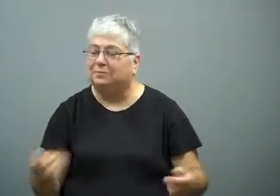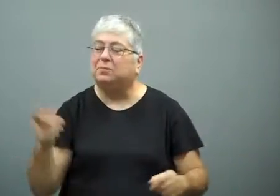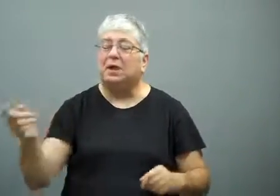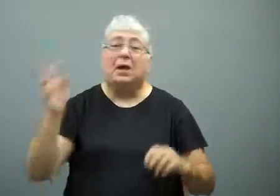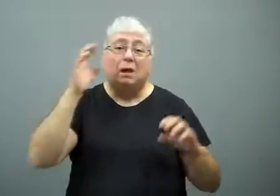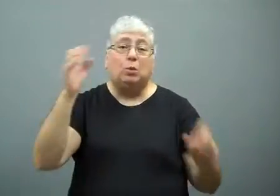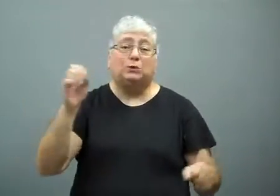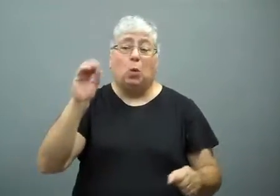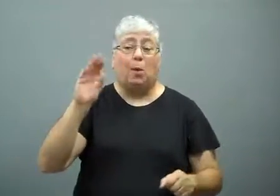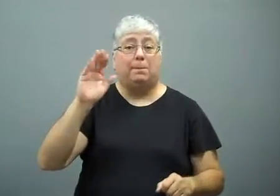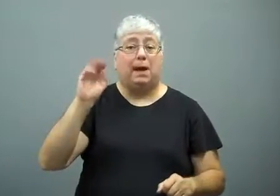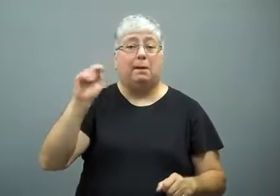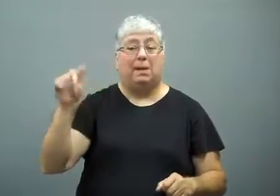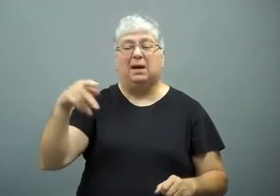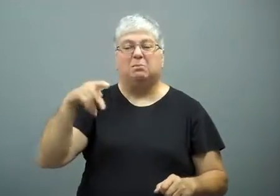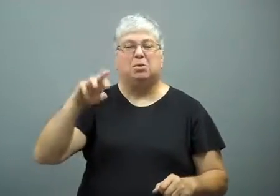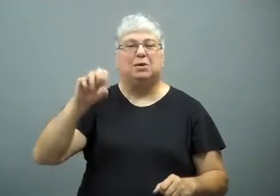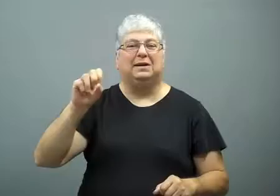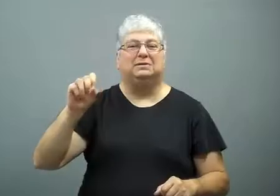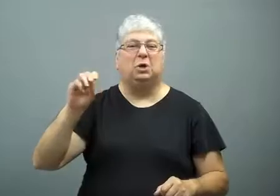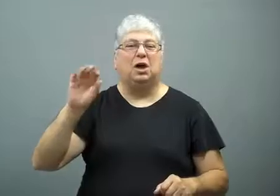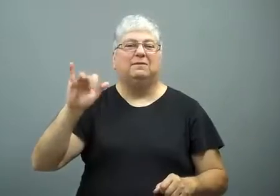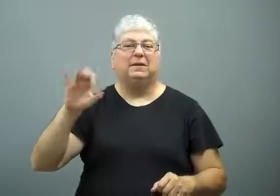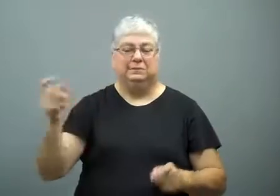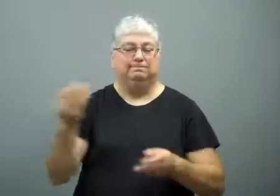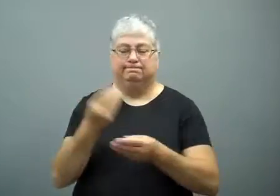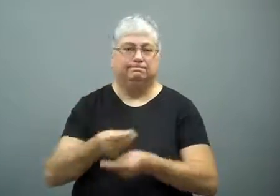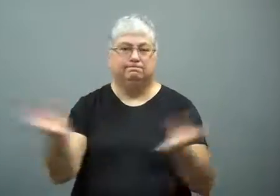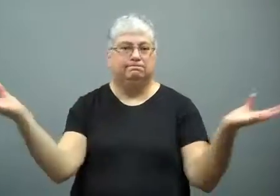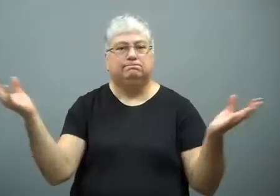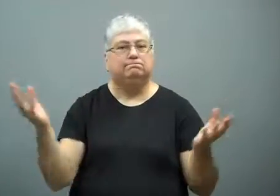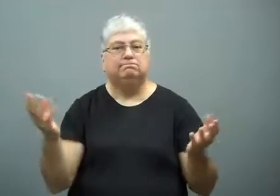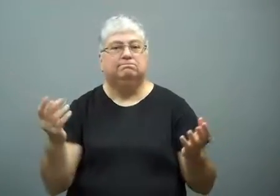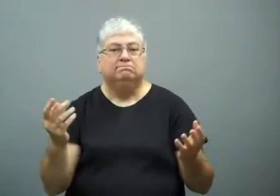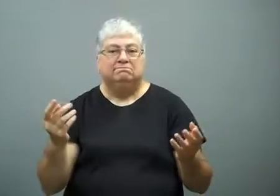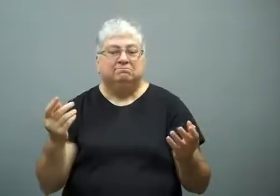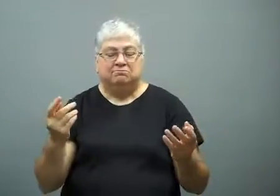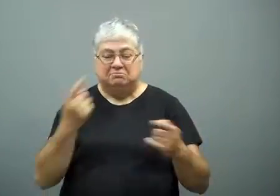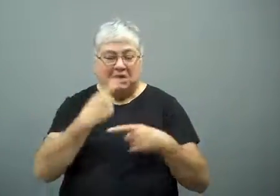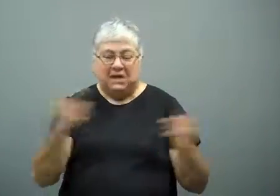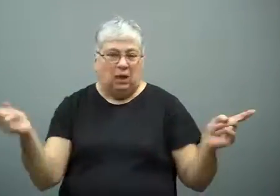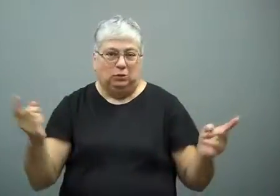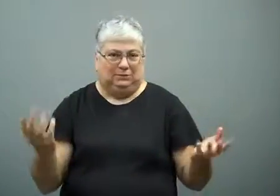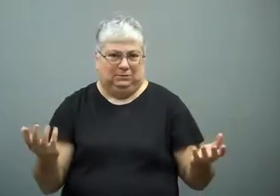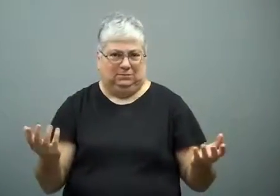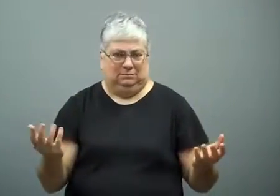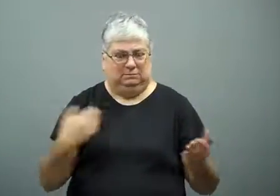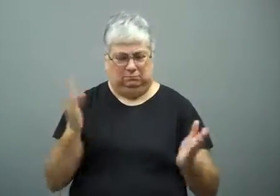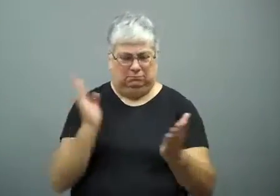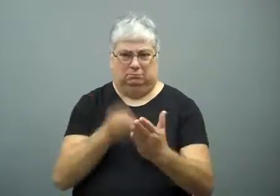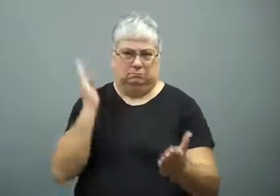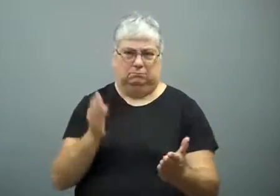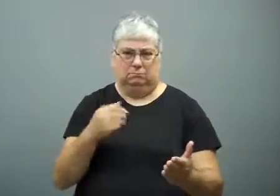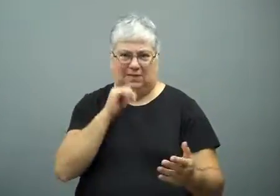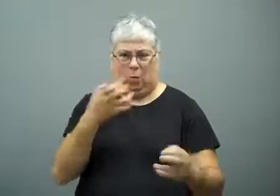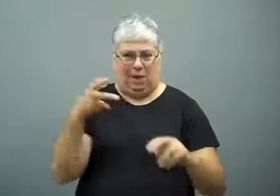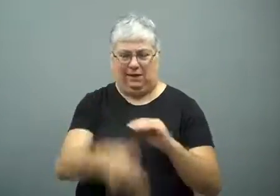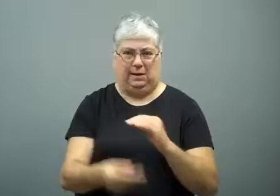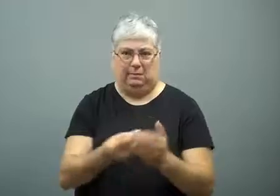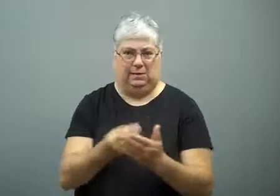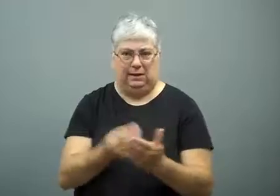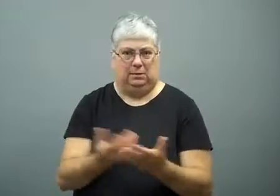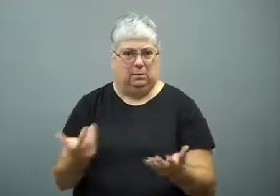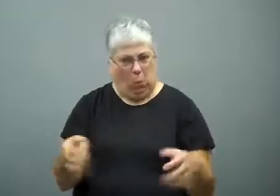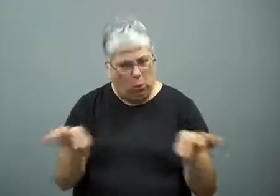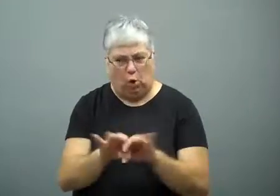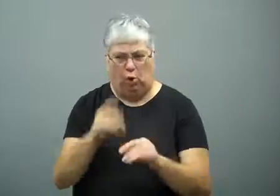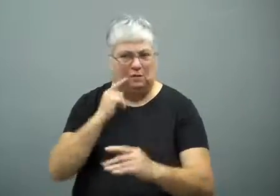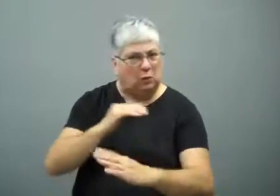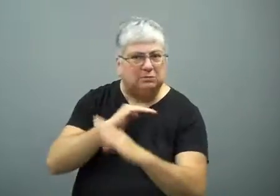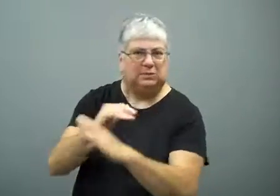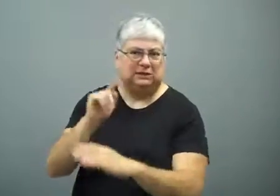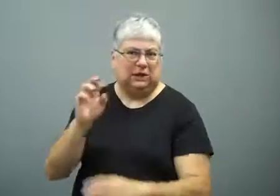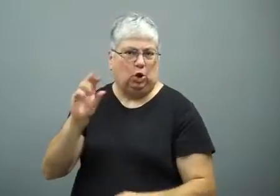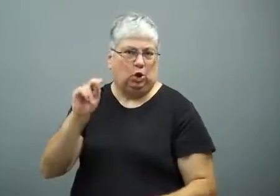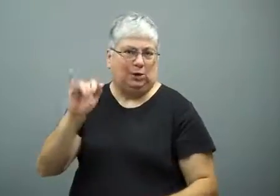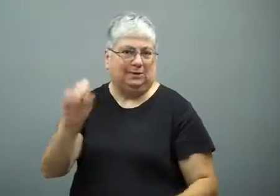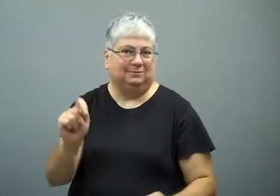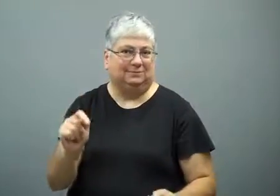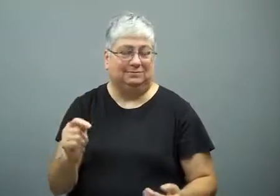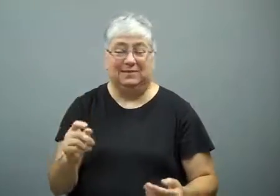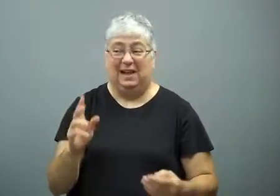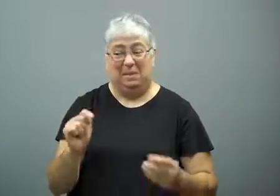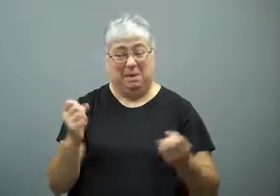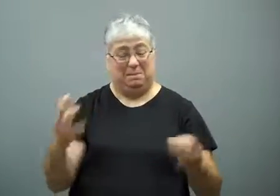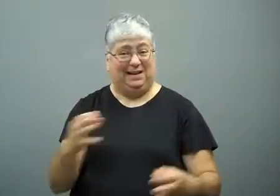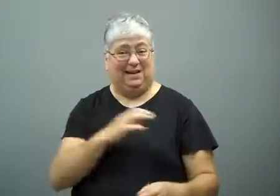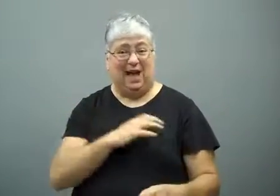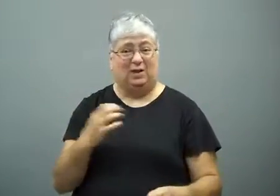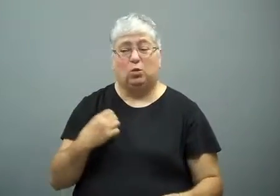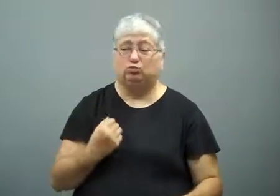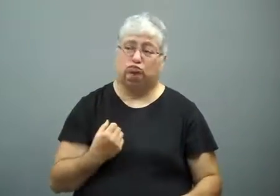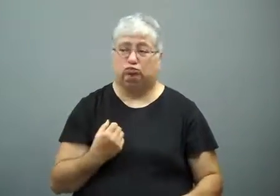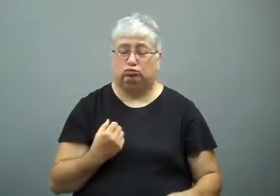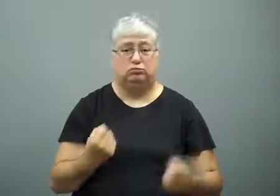President Obama's press office stated he was opposed to the bill.